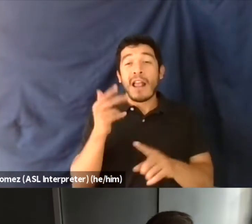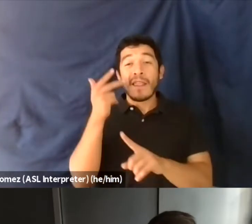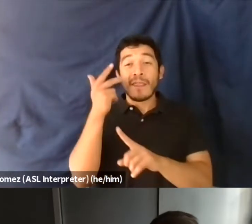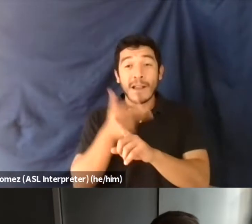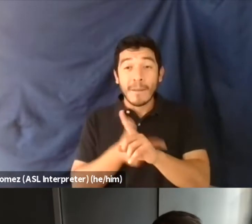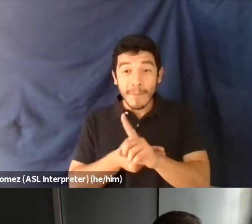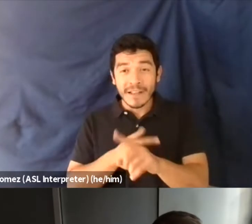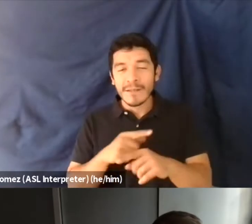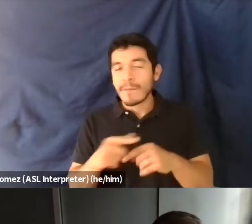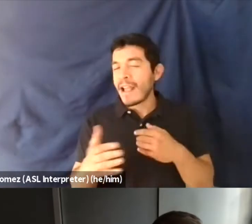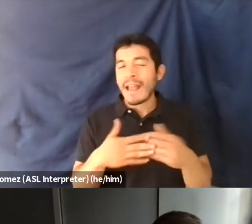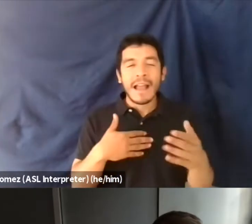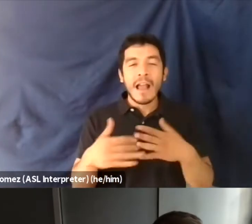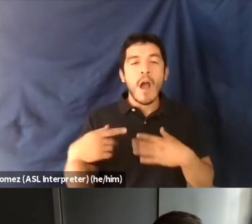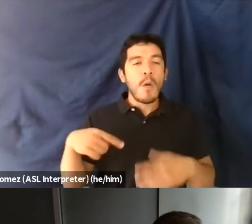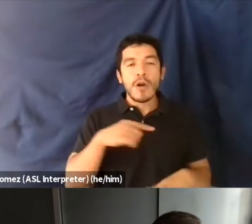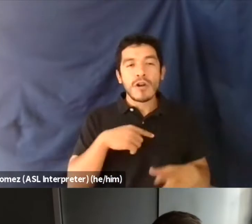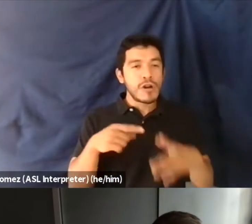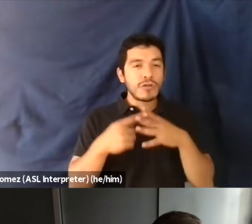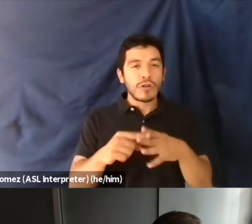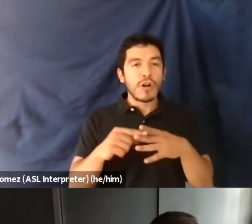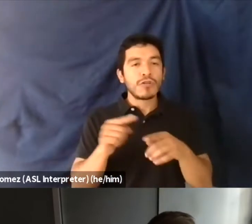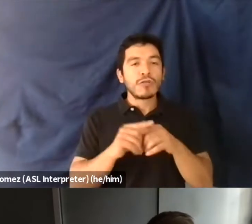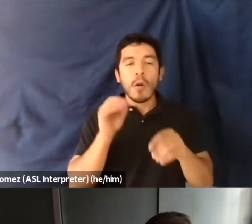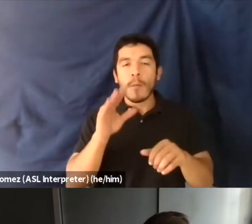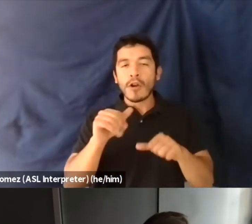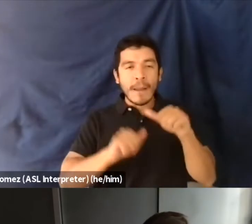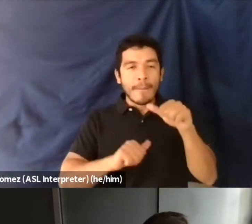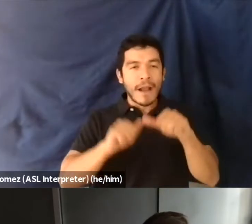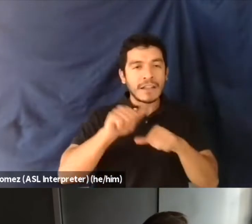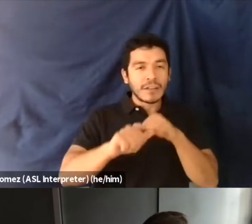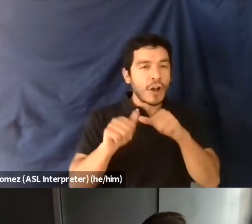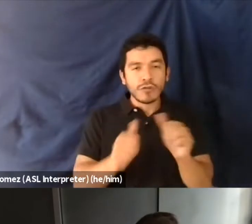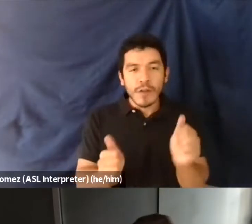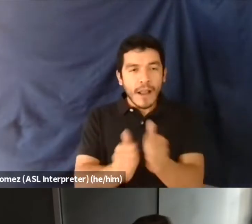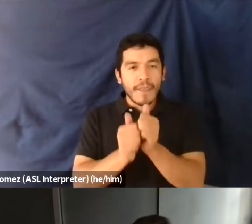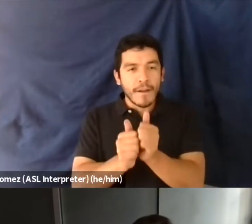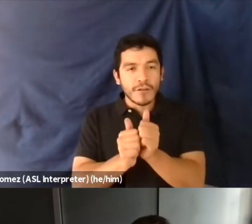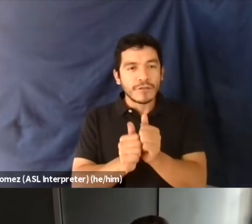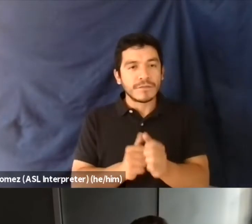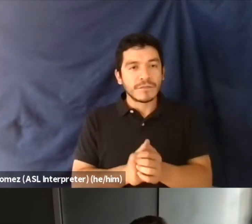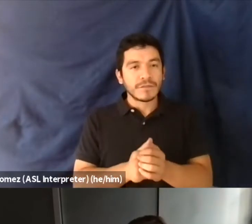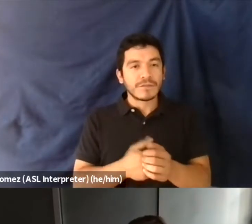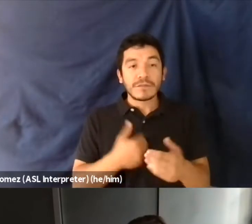And we sort of just like putting, started trying to put the puzzle pieces together. And I don't know how Max did that.